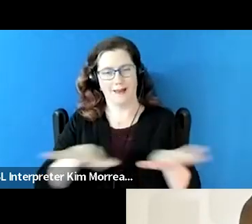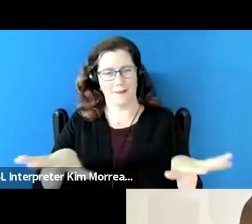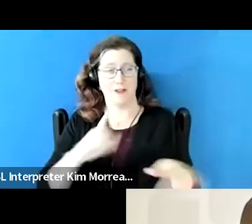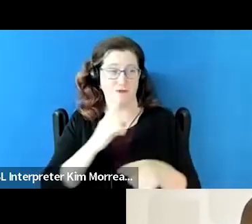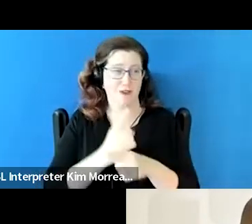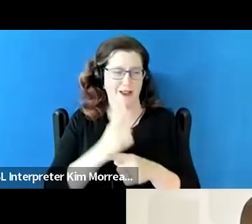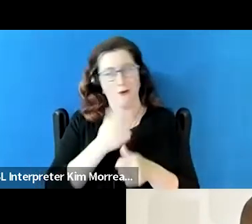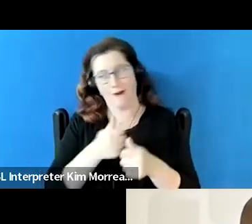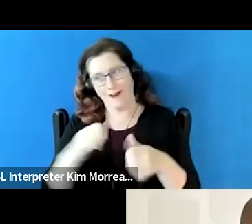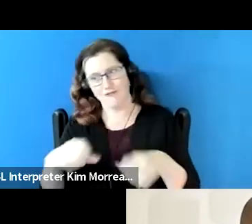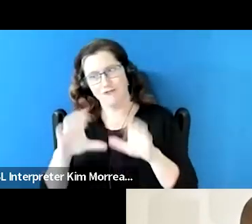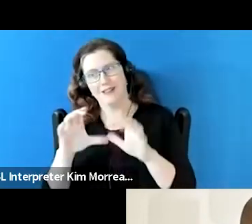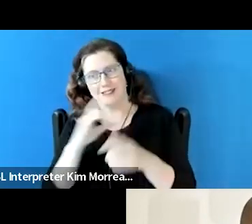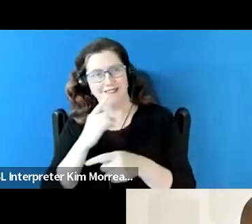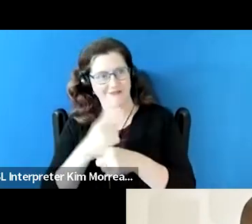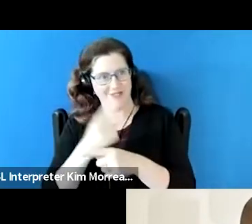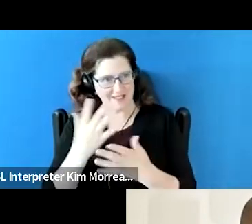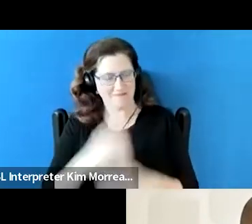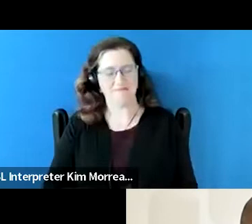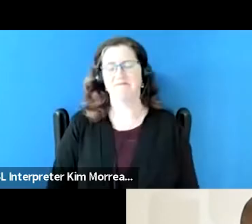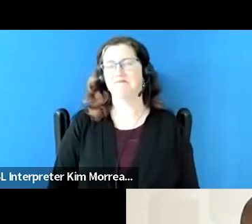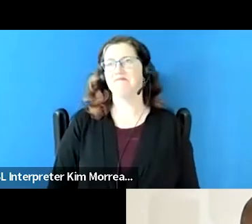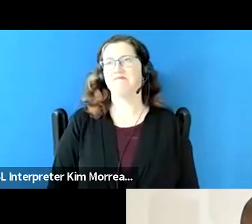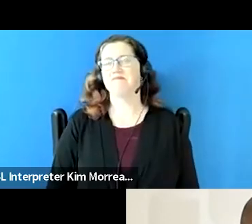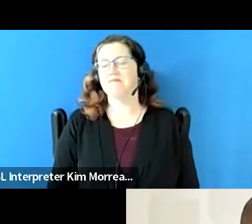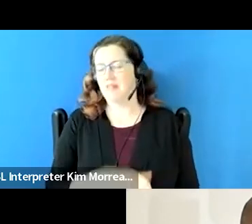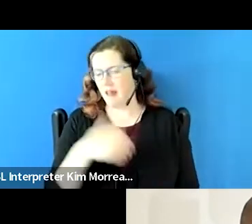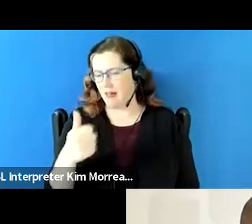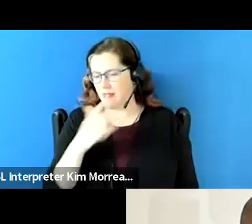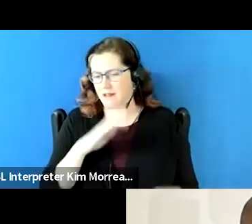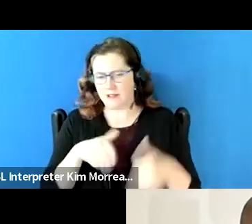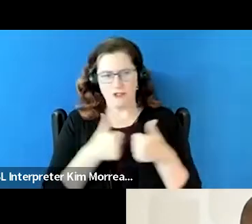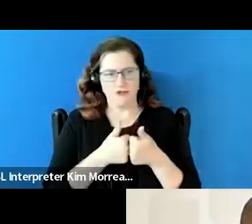So that was a learning for me. The other was challenging all of us around assumptions